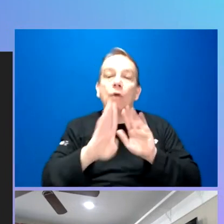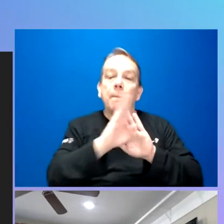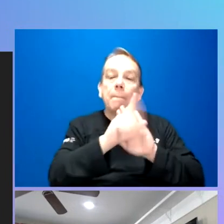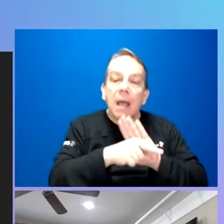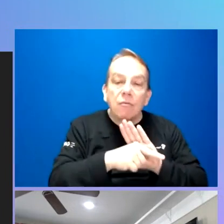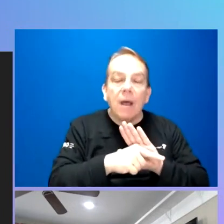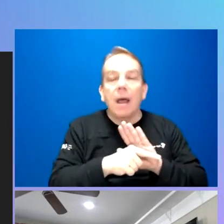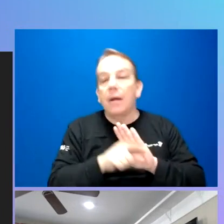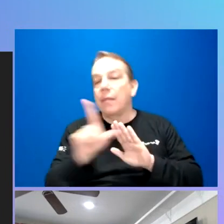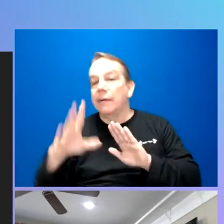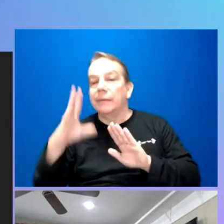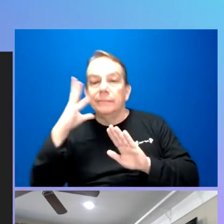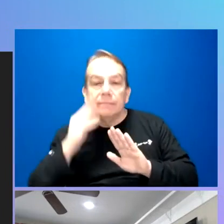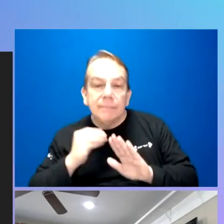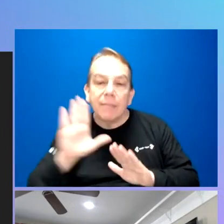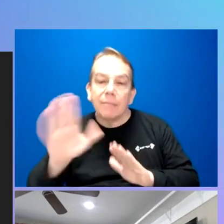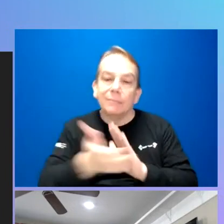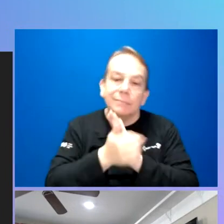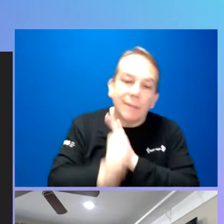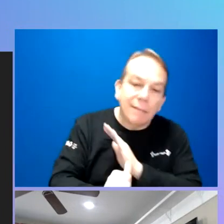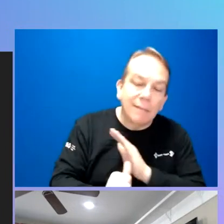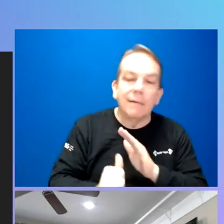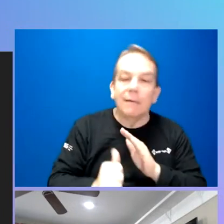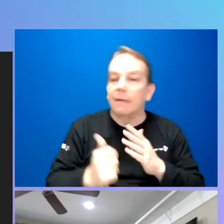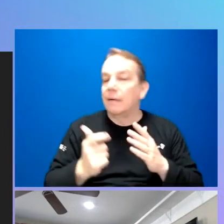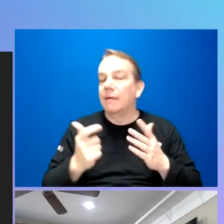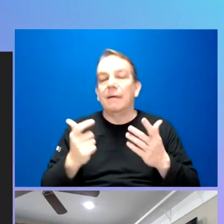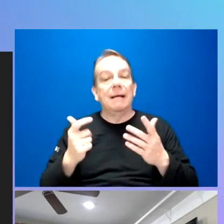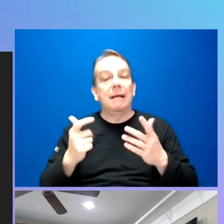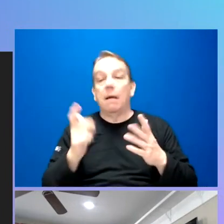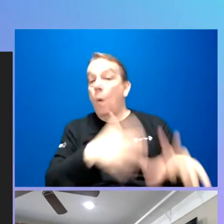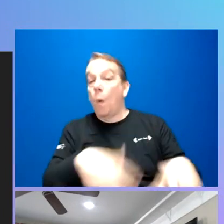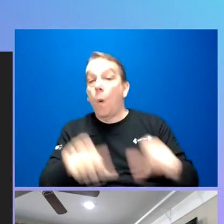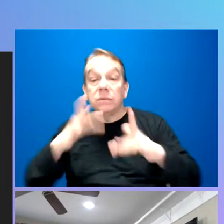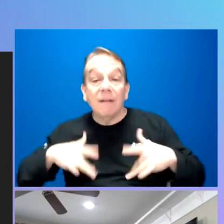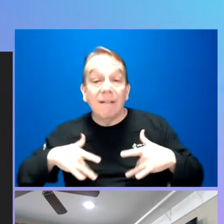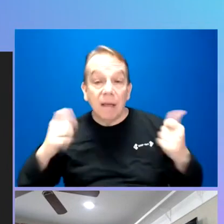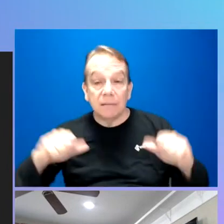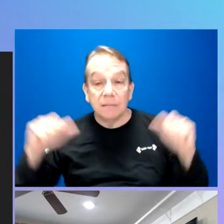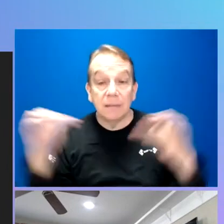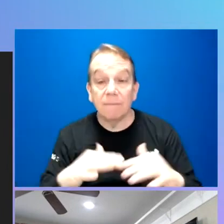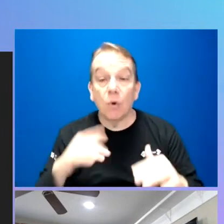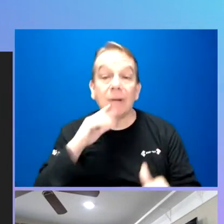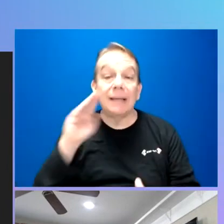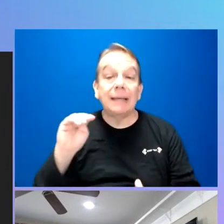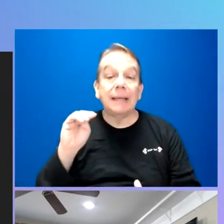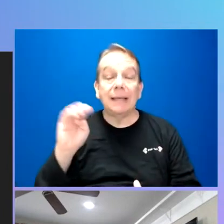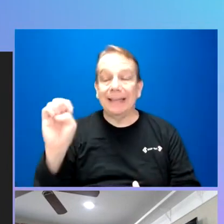in different ways, whether it's, uh, putting on an event for an employee resource group, doing an awareness session for your